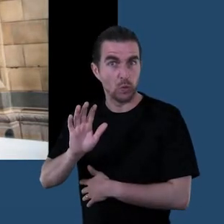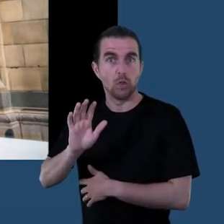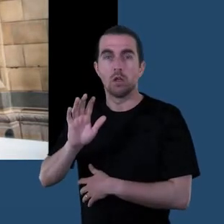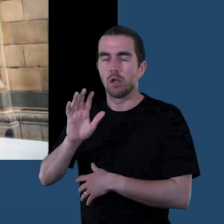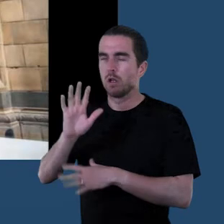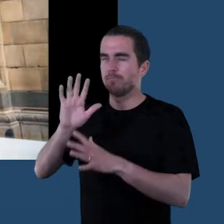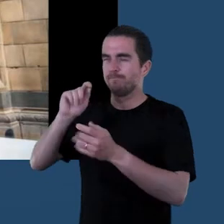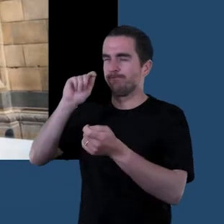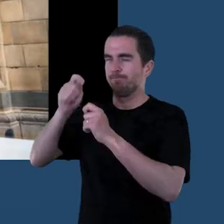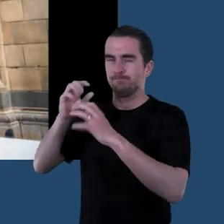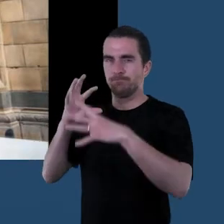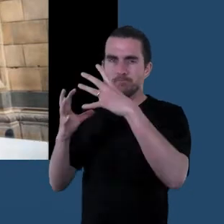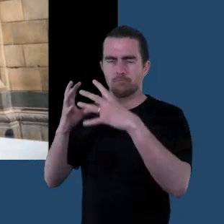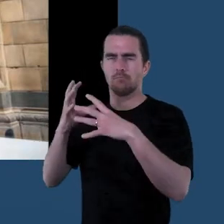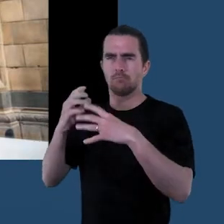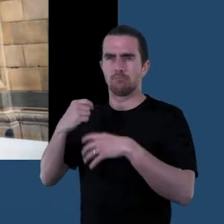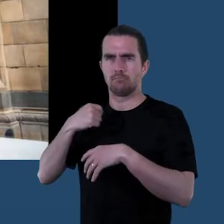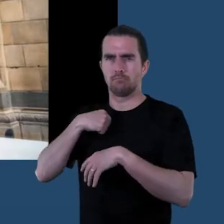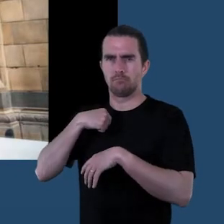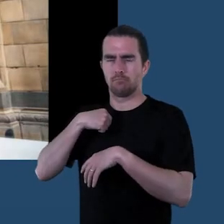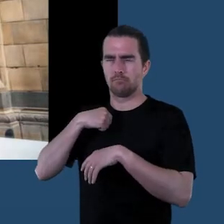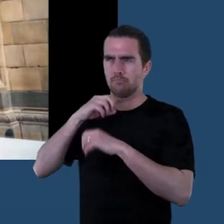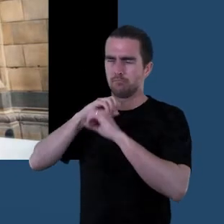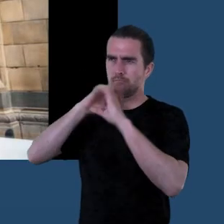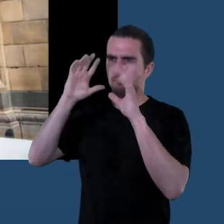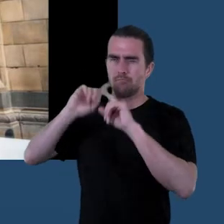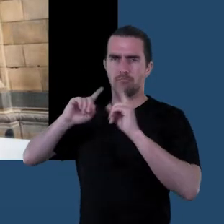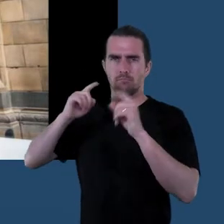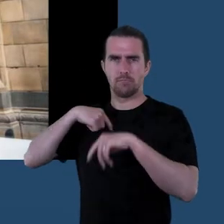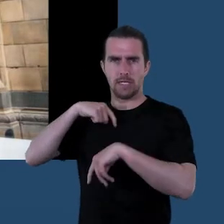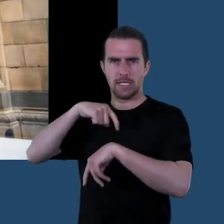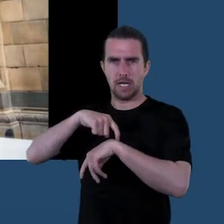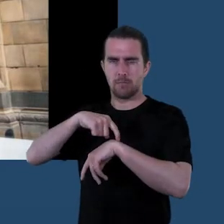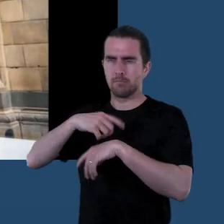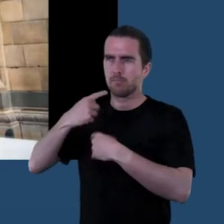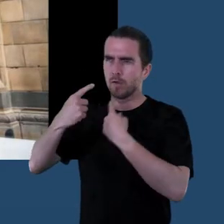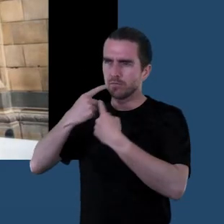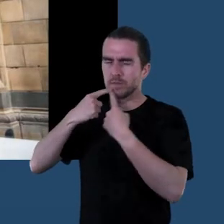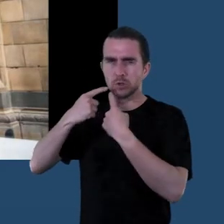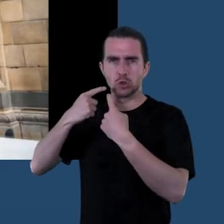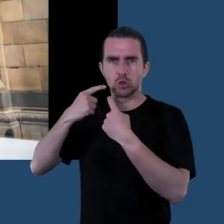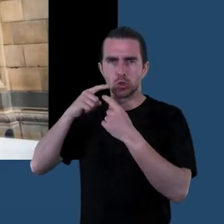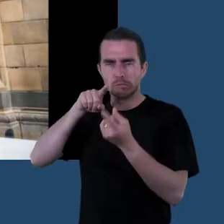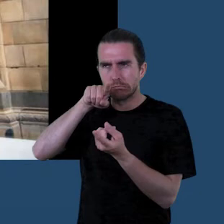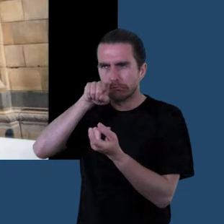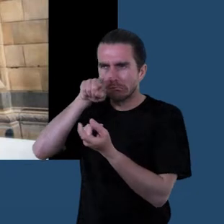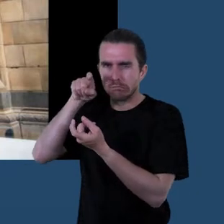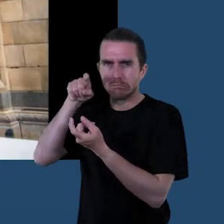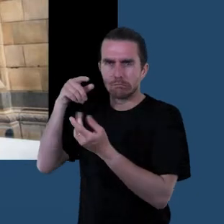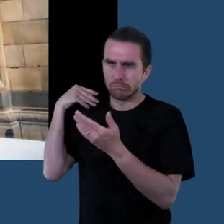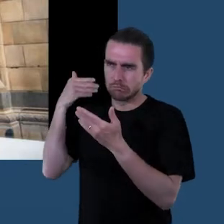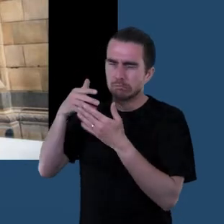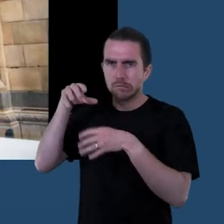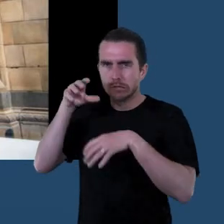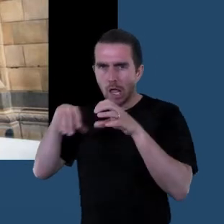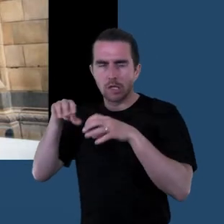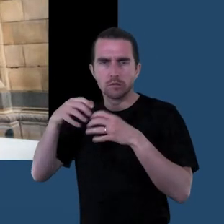that's your time capsule of what we thought, and now we can bring it forward using new information, new science and technology.